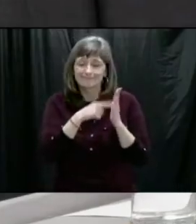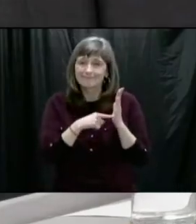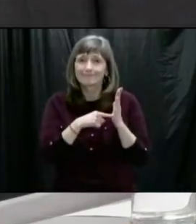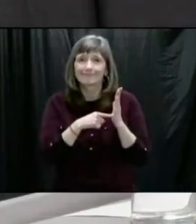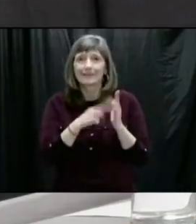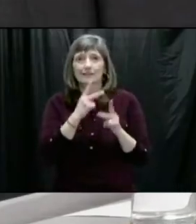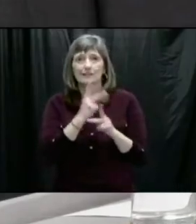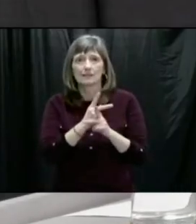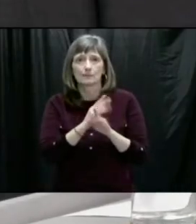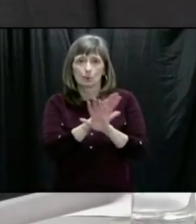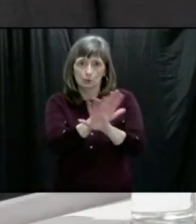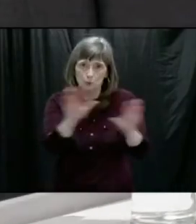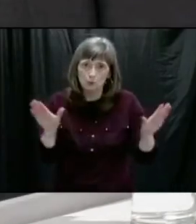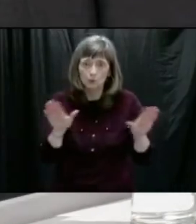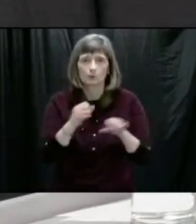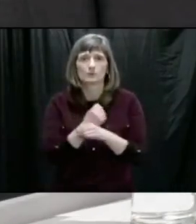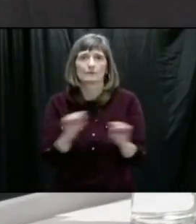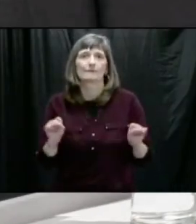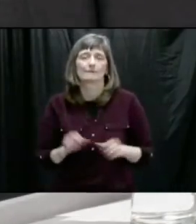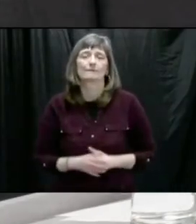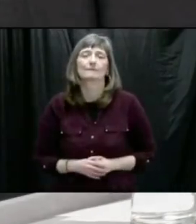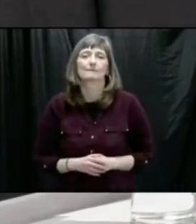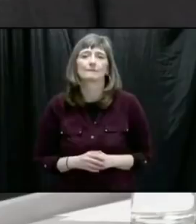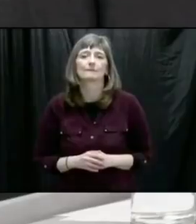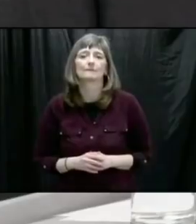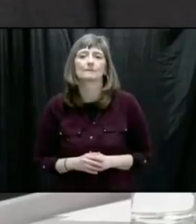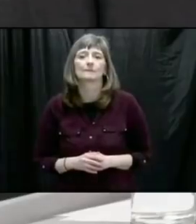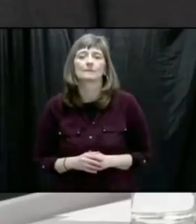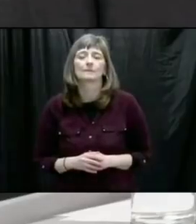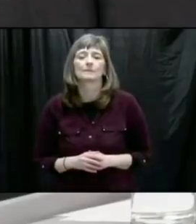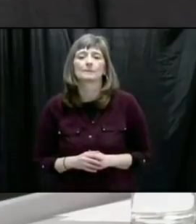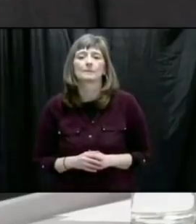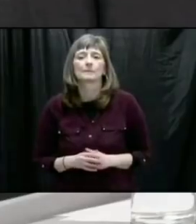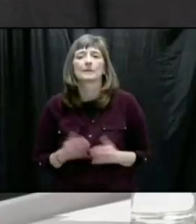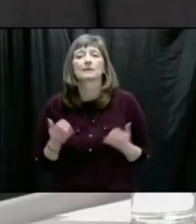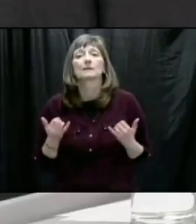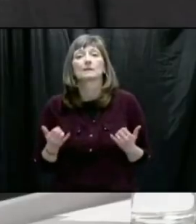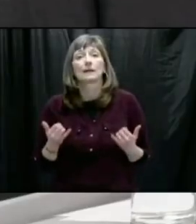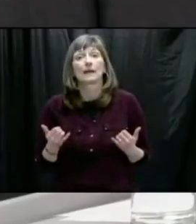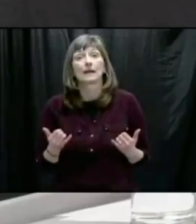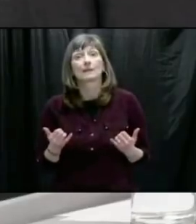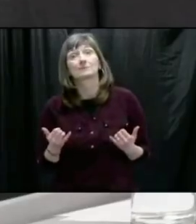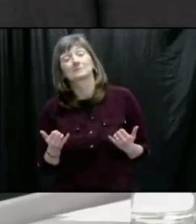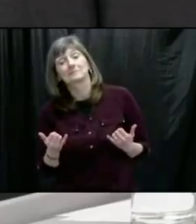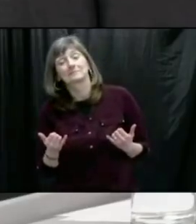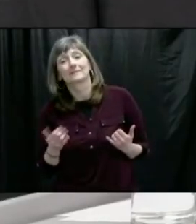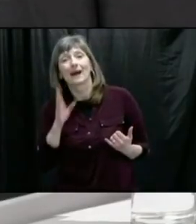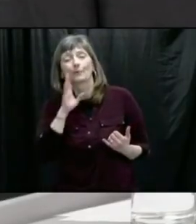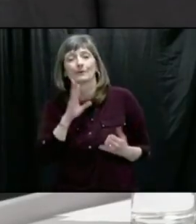THESE MEASURES WILL HELP KEEP